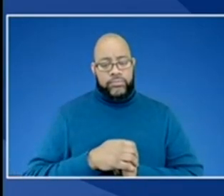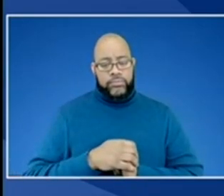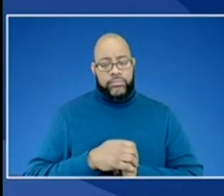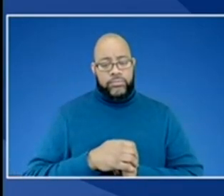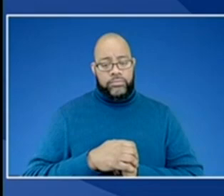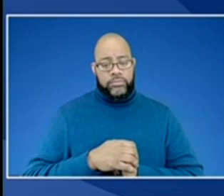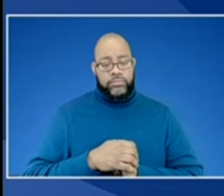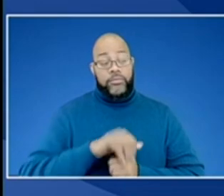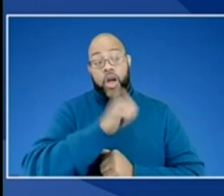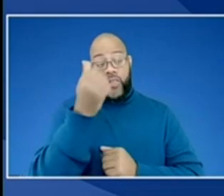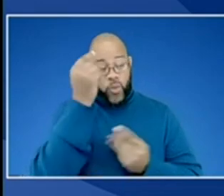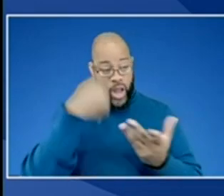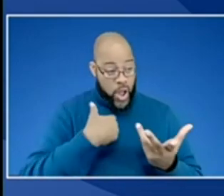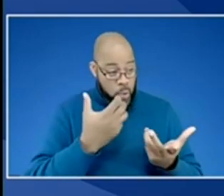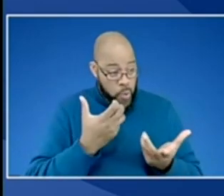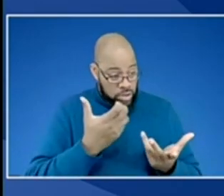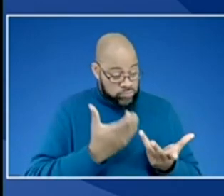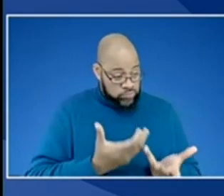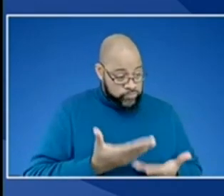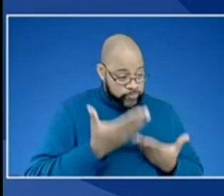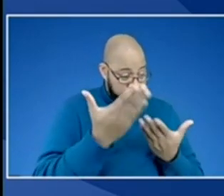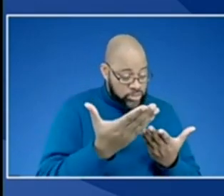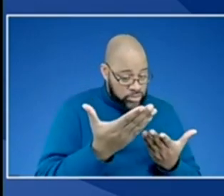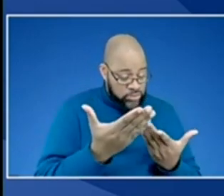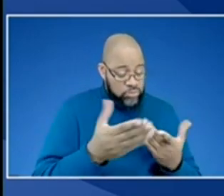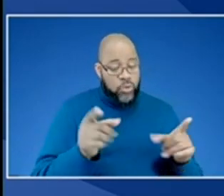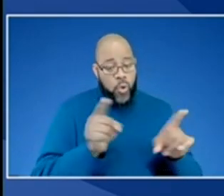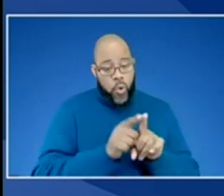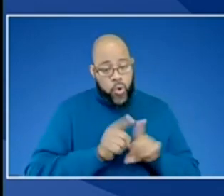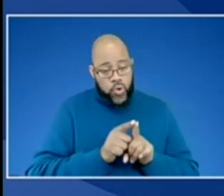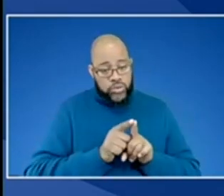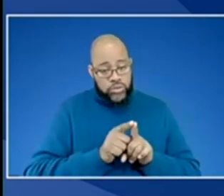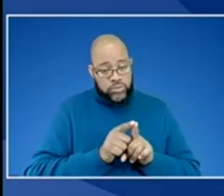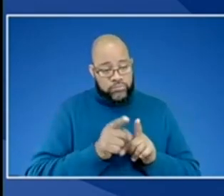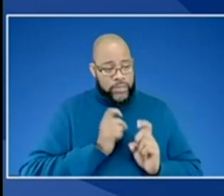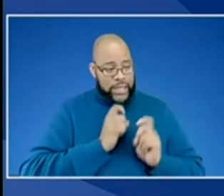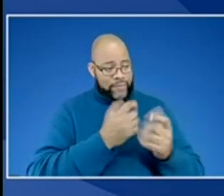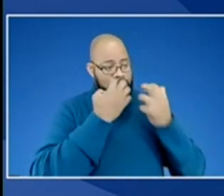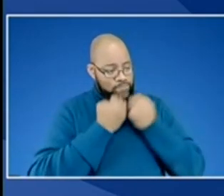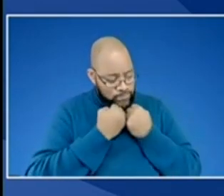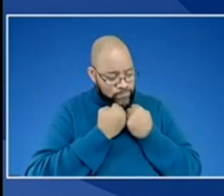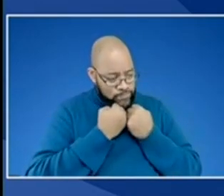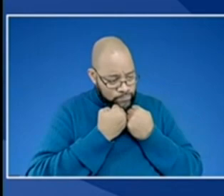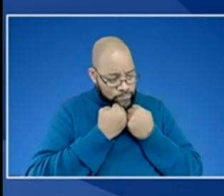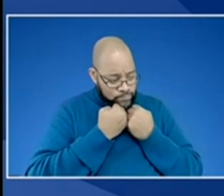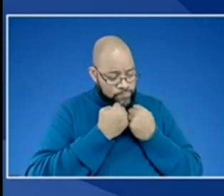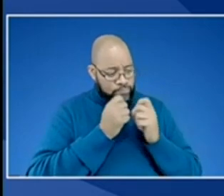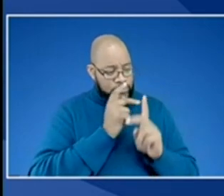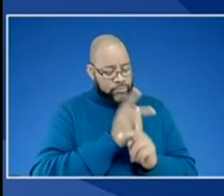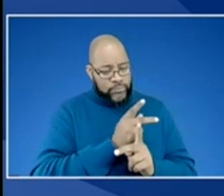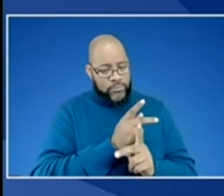is that, also as a caregiver of a veteran,